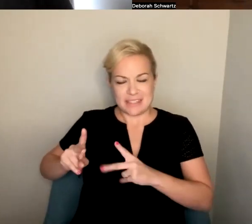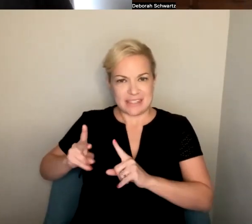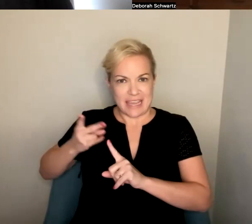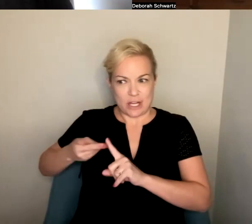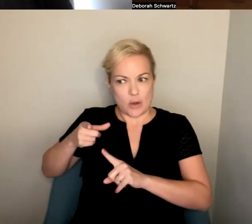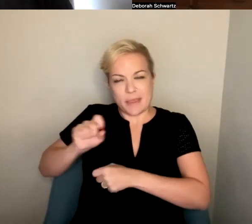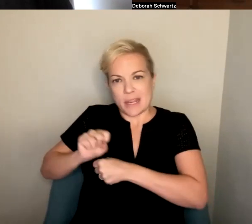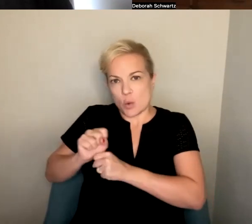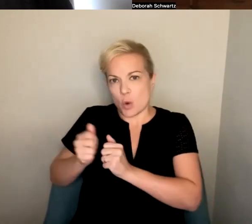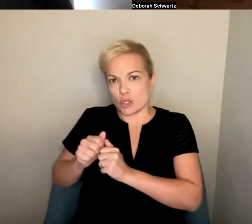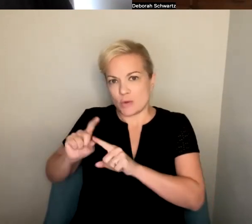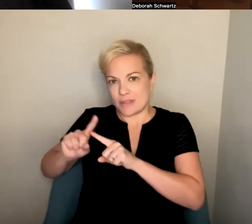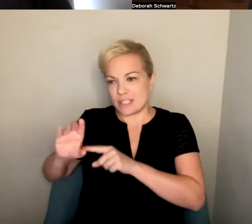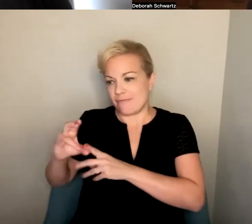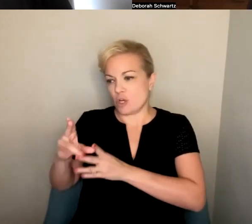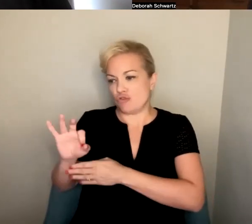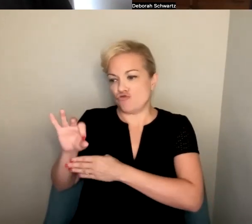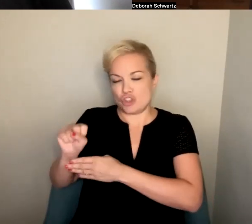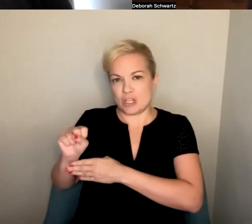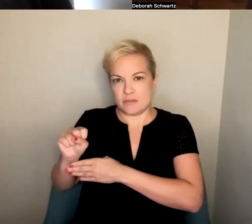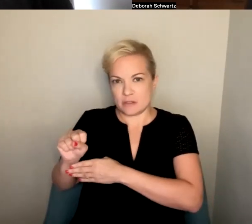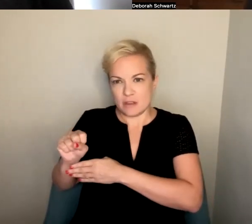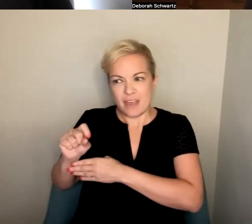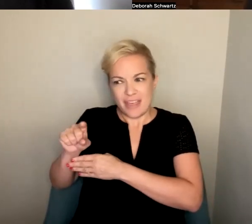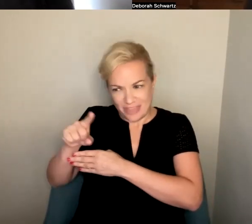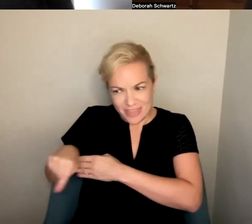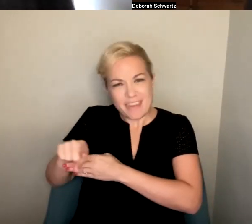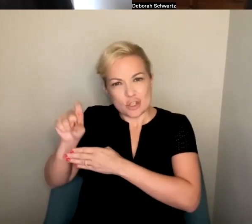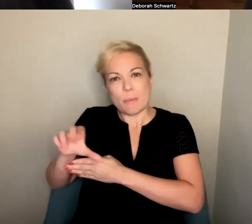Chief John Buck and Seth Newhouse, should they not be co-authors on that because they are providing